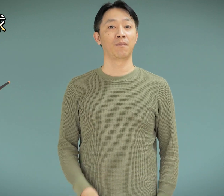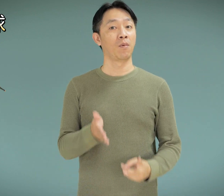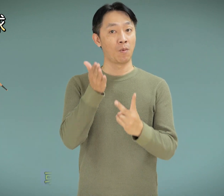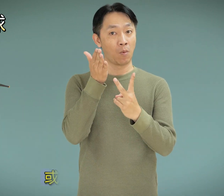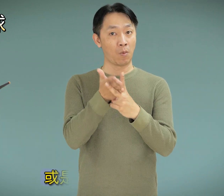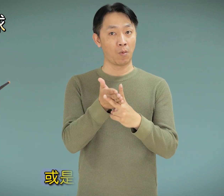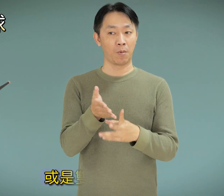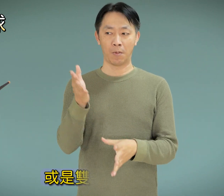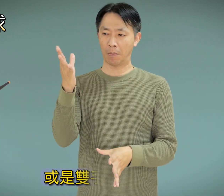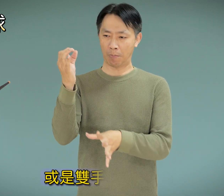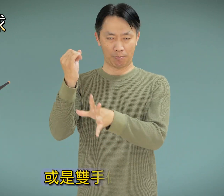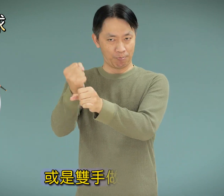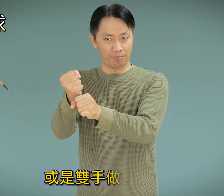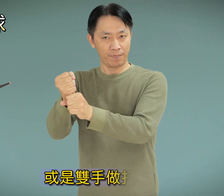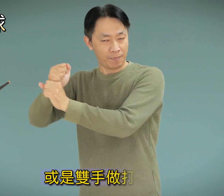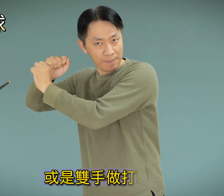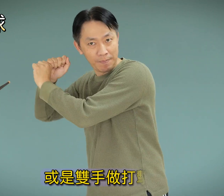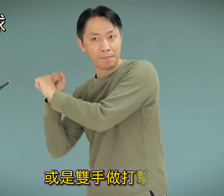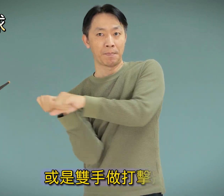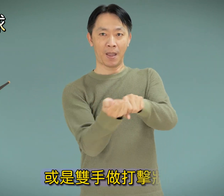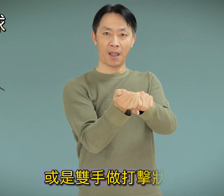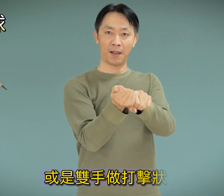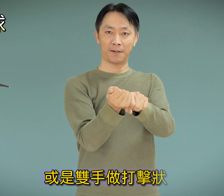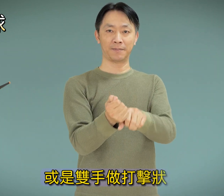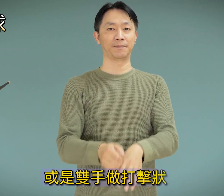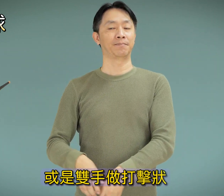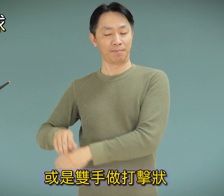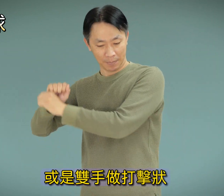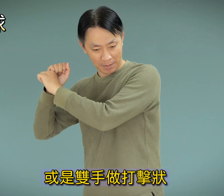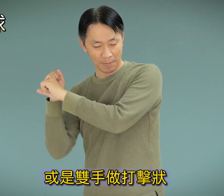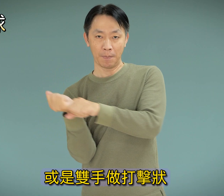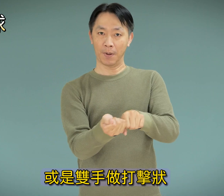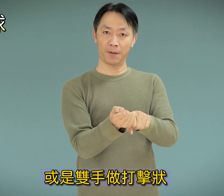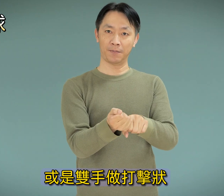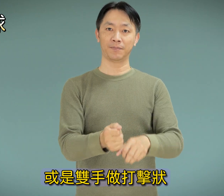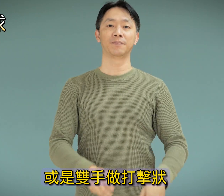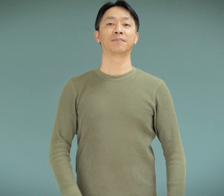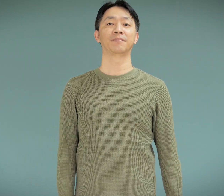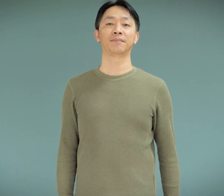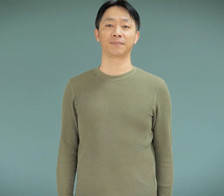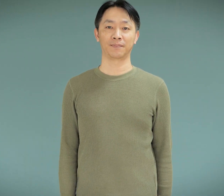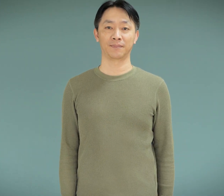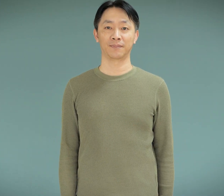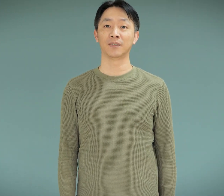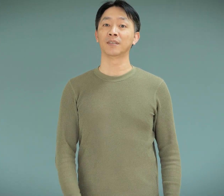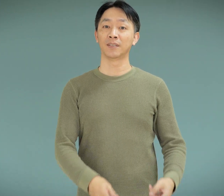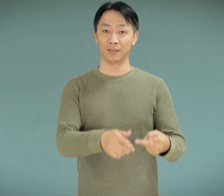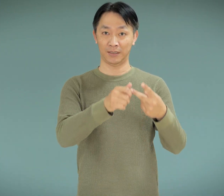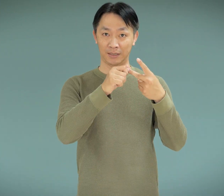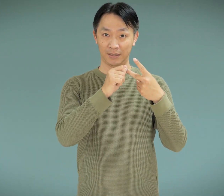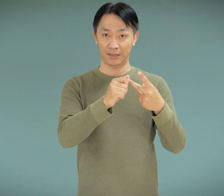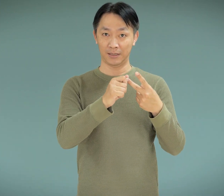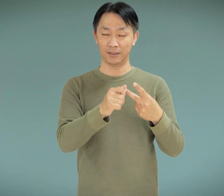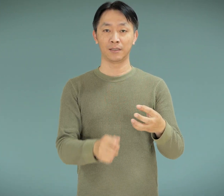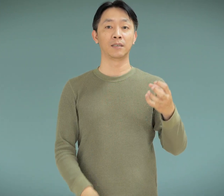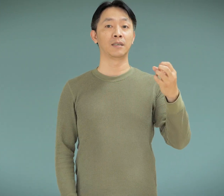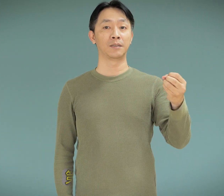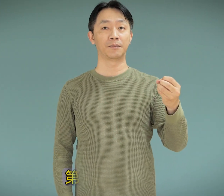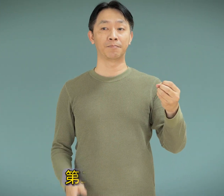or, use the bat holding posture to do the hitting action second, this is a ping-pong ball